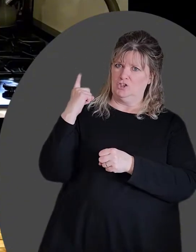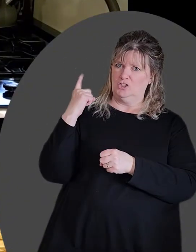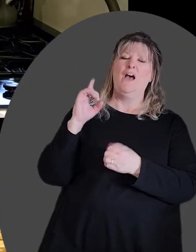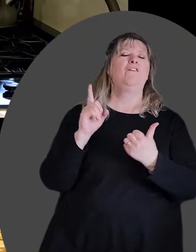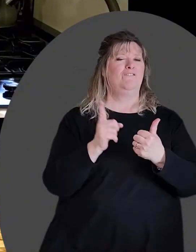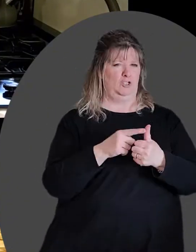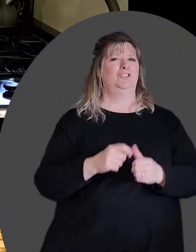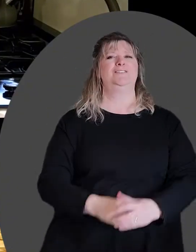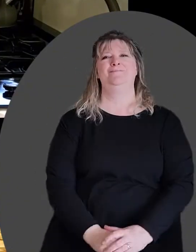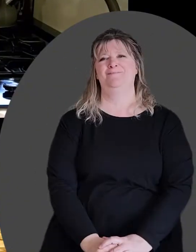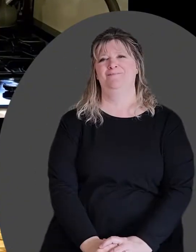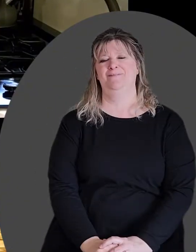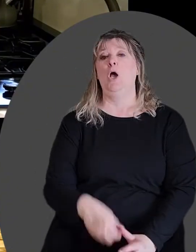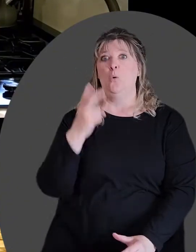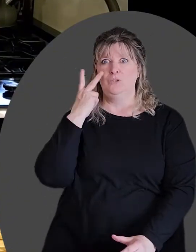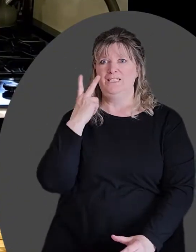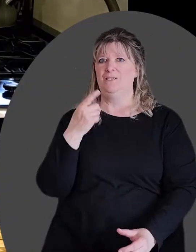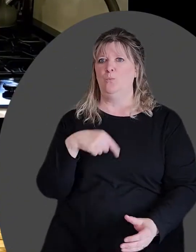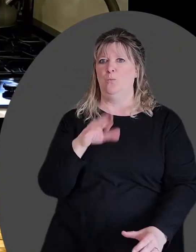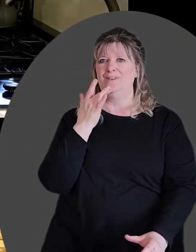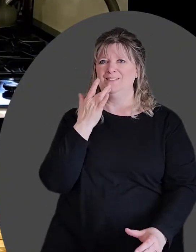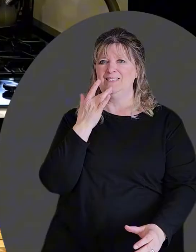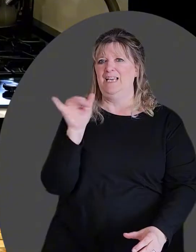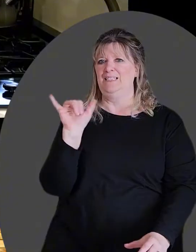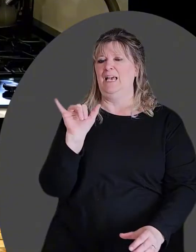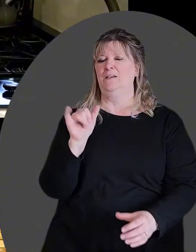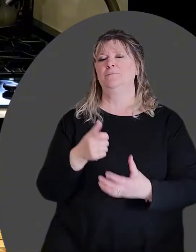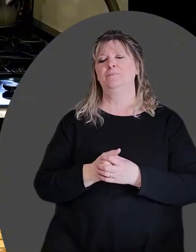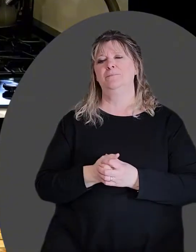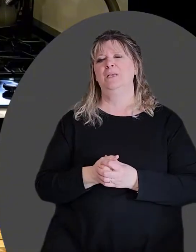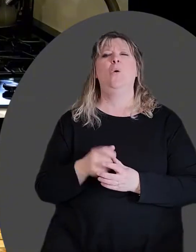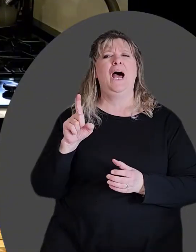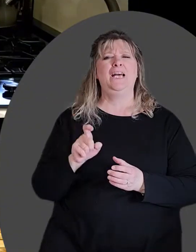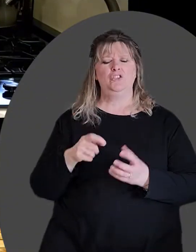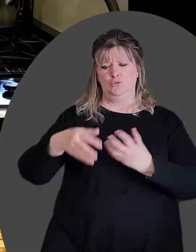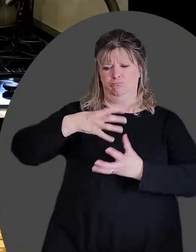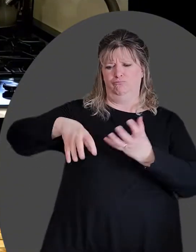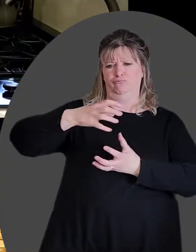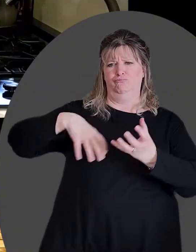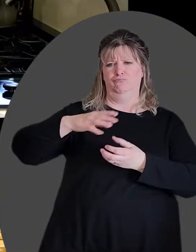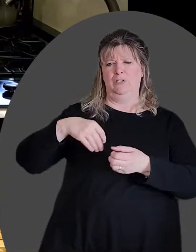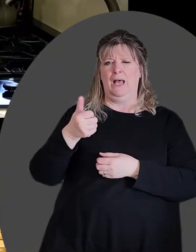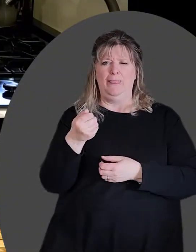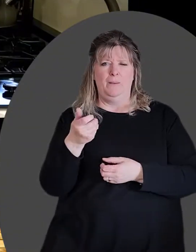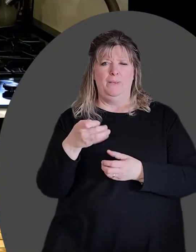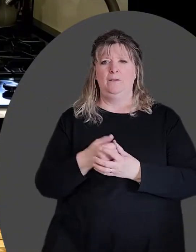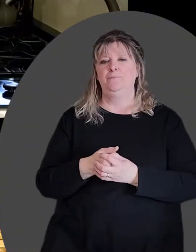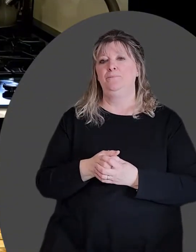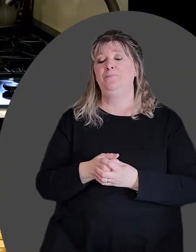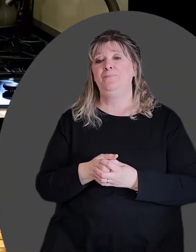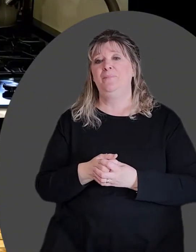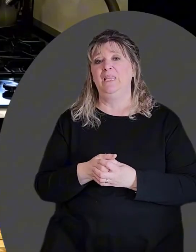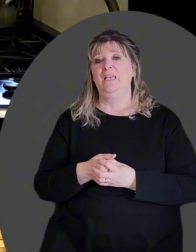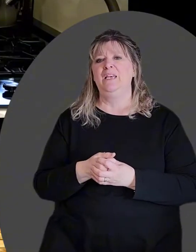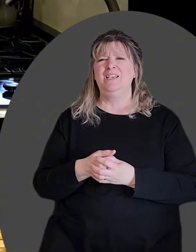we'll see what it tastes like so I had to mix these up a little bit because it did seem like it was settling